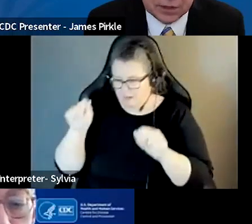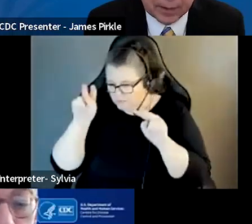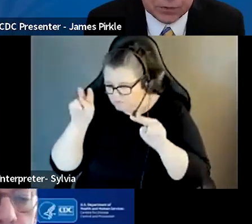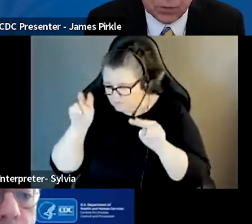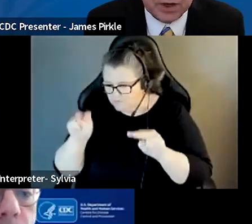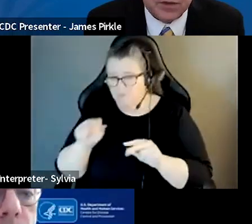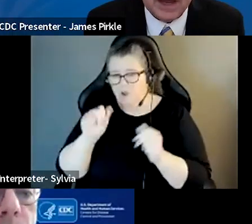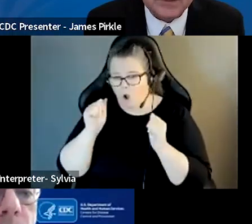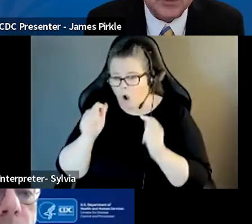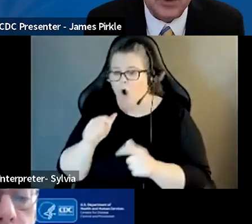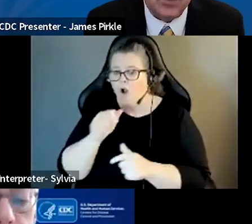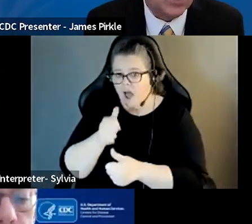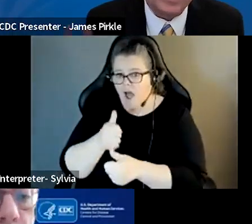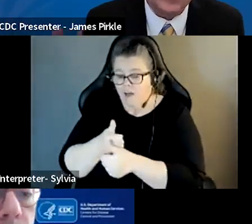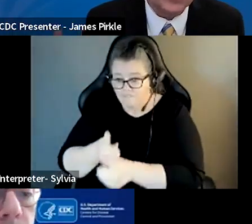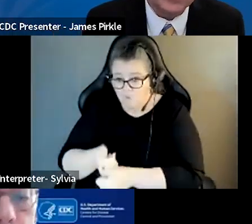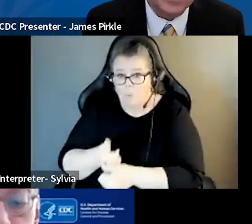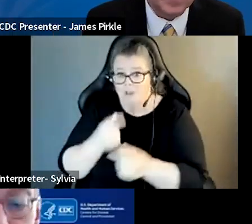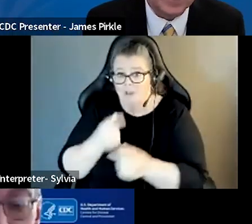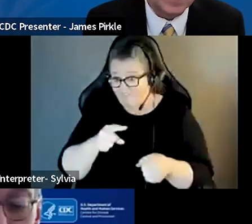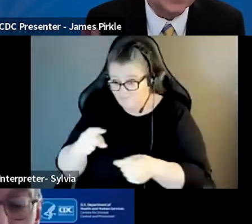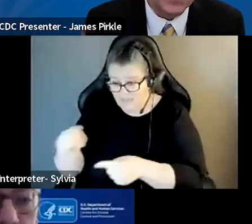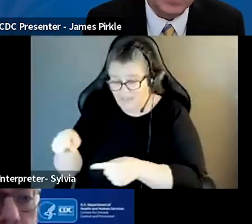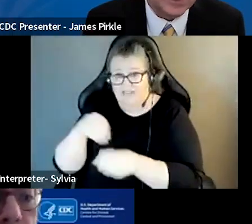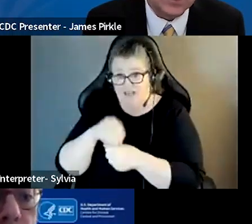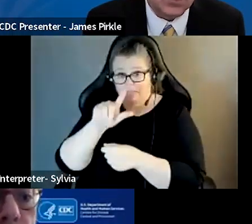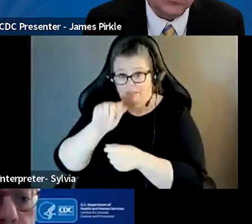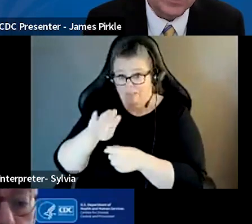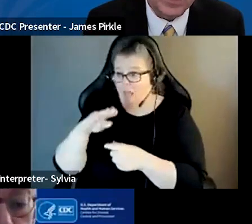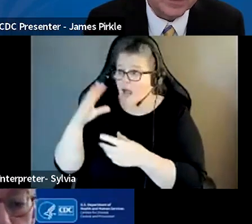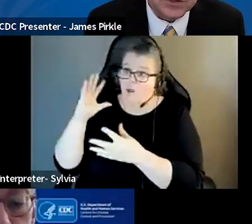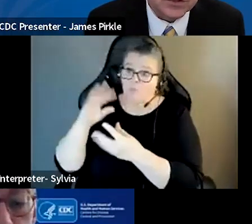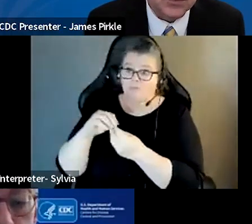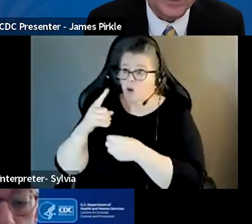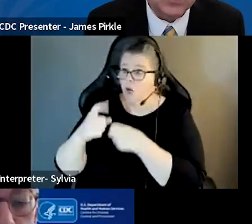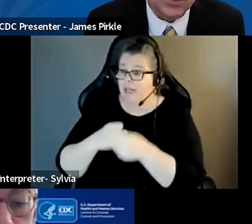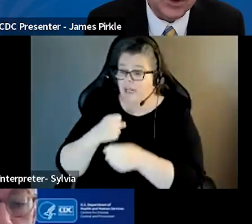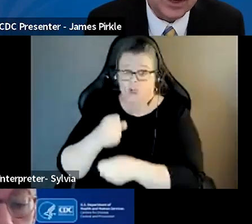in the laboratory in the last year without talking to anybody; not doing a data call or anything, just a direct query.